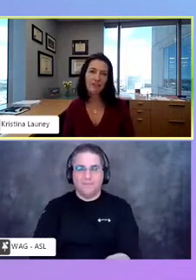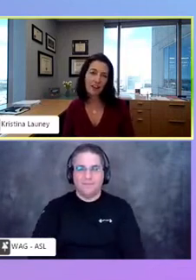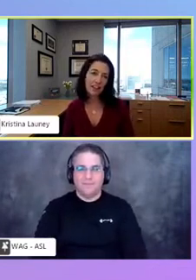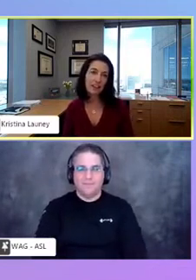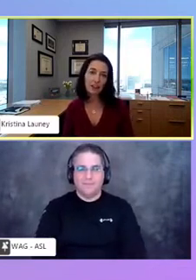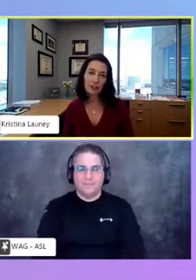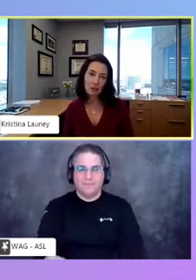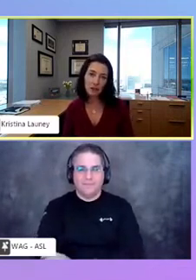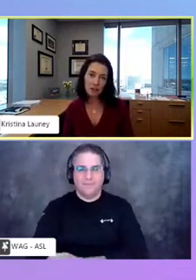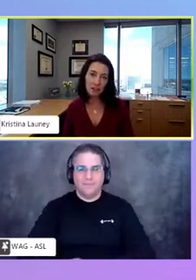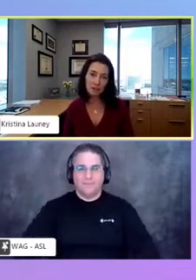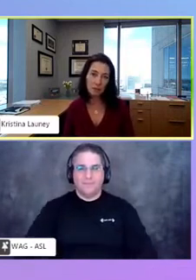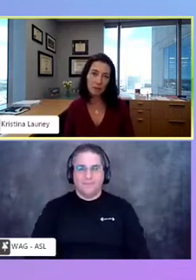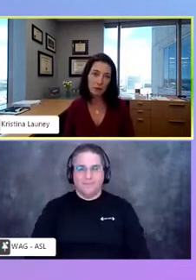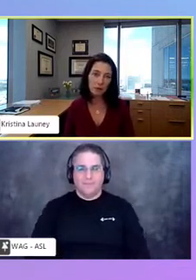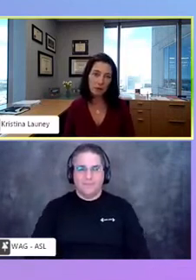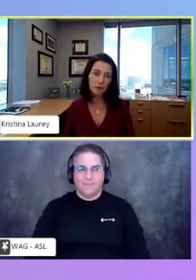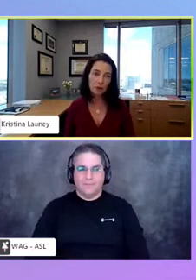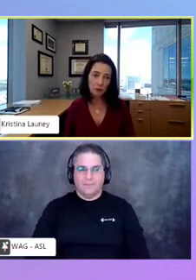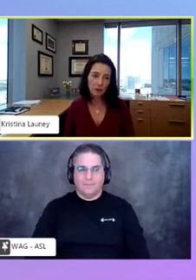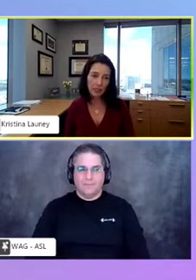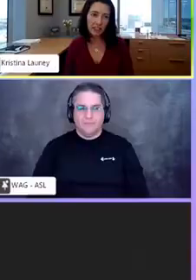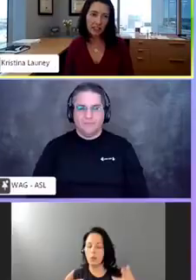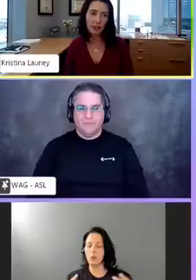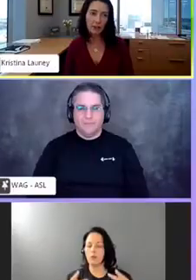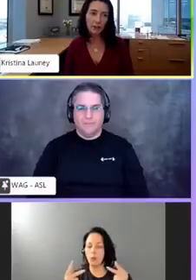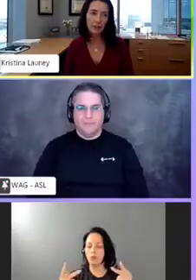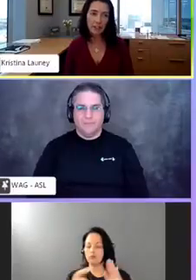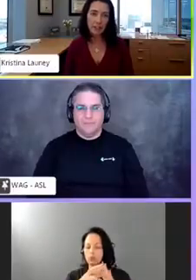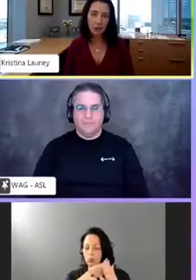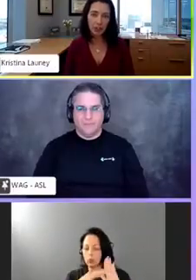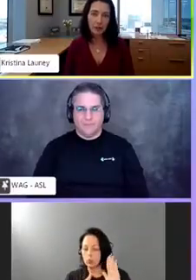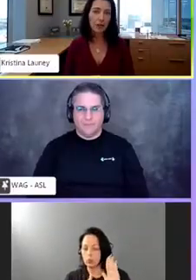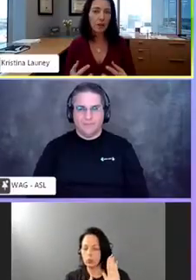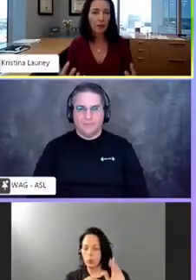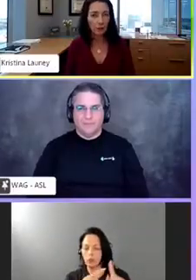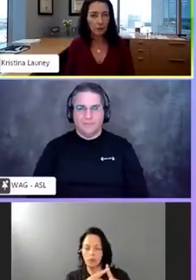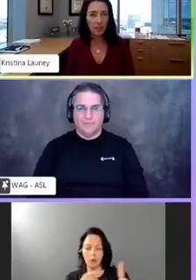compliant with the ADA. you've This slide all seen before. It's just a walk down memory lane.